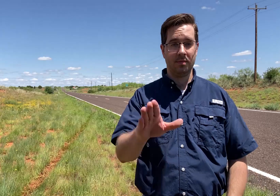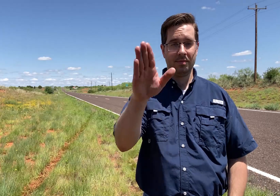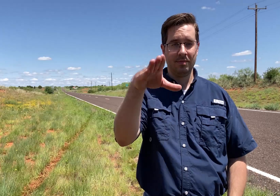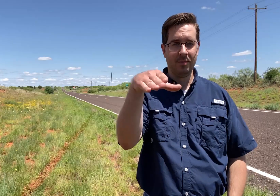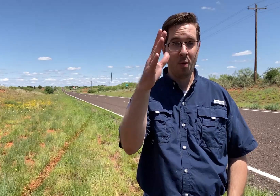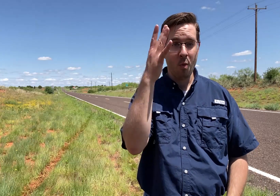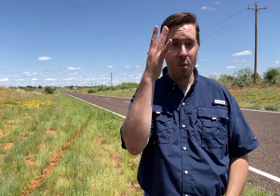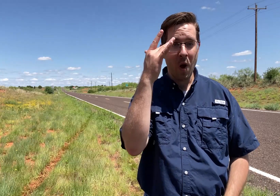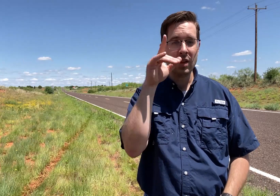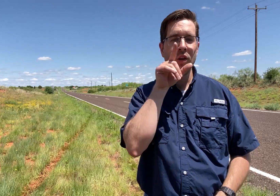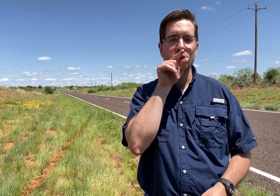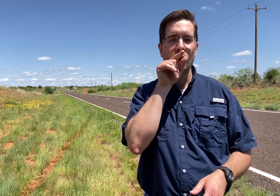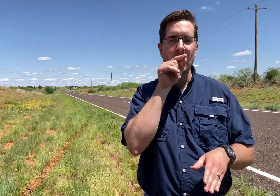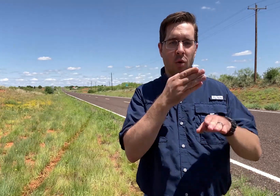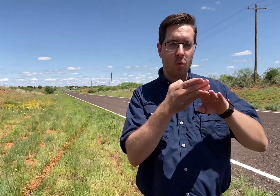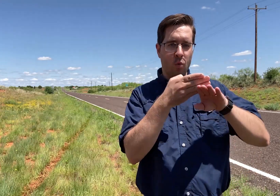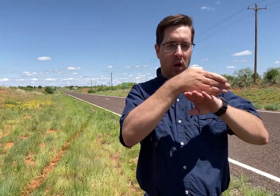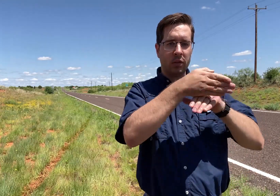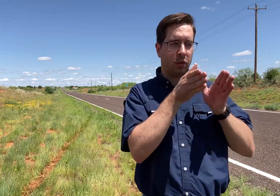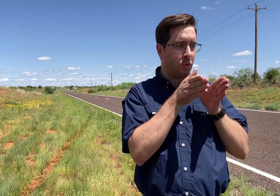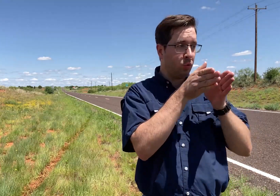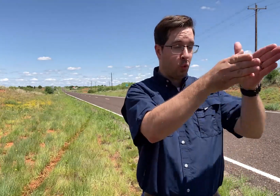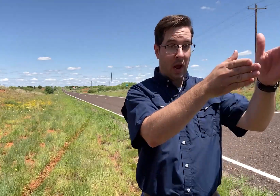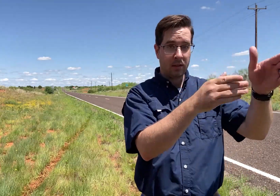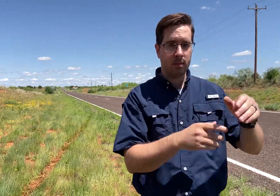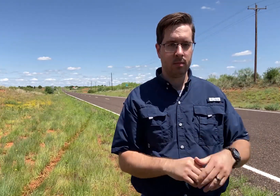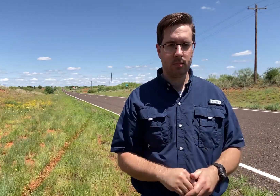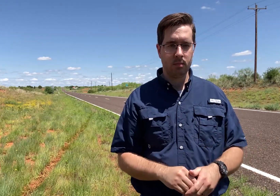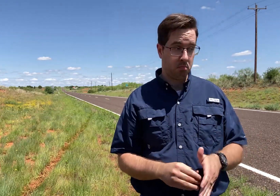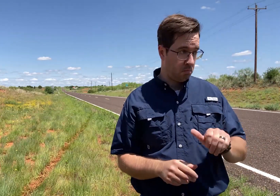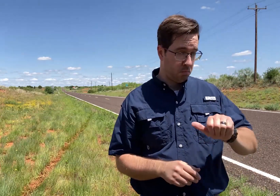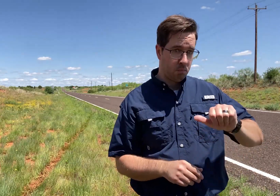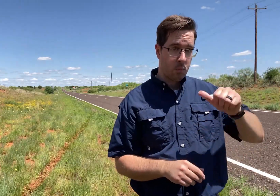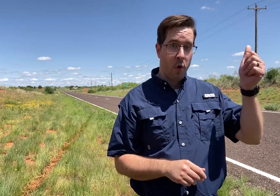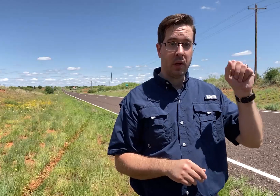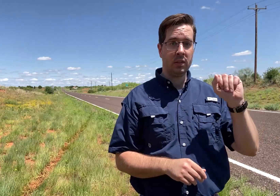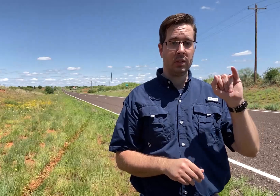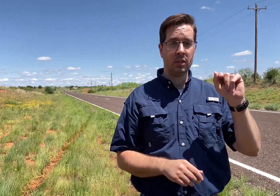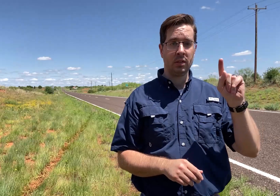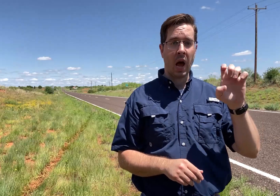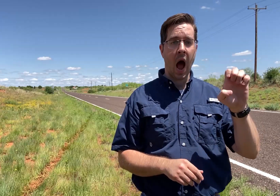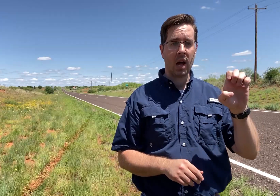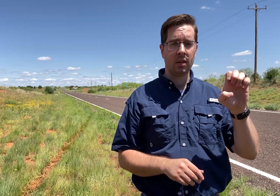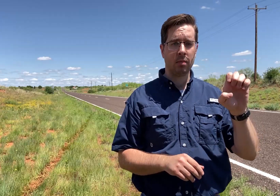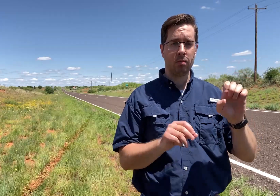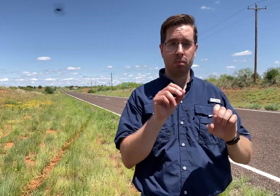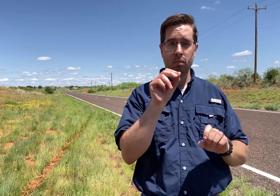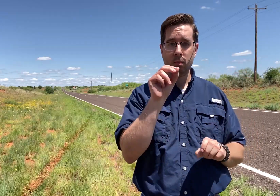Why did the chicken cross the road? To get to the other side